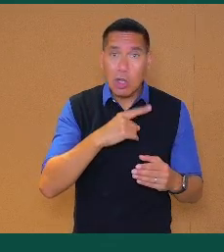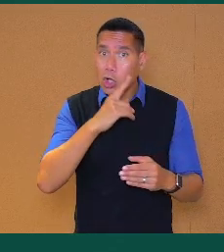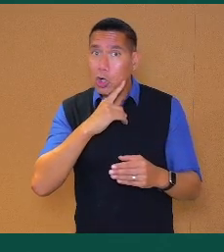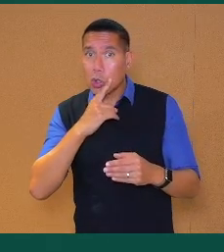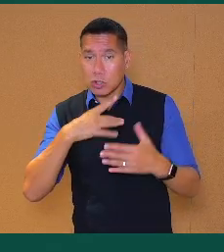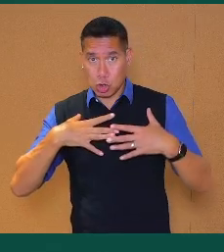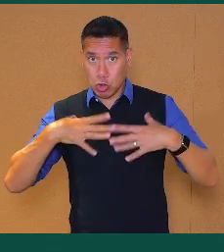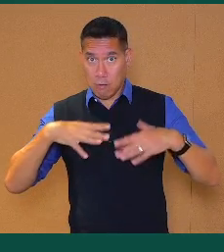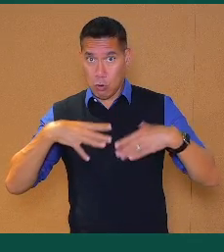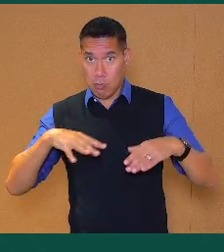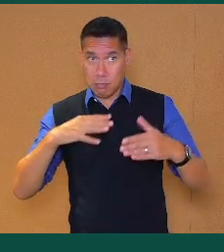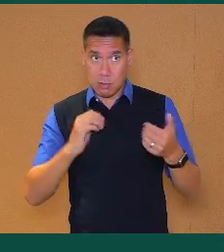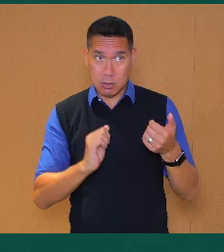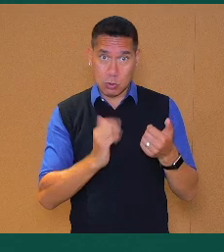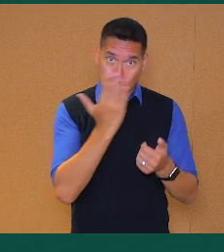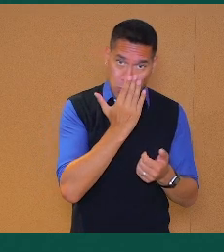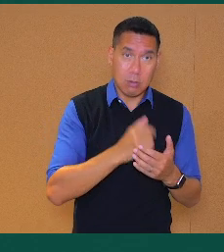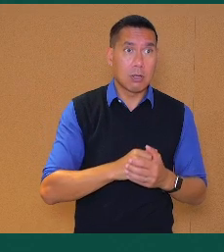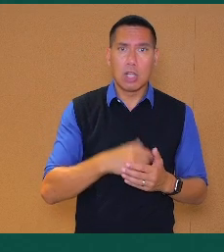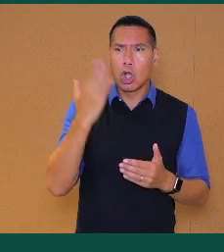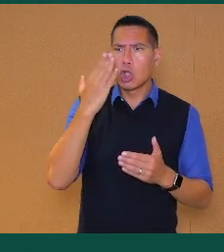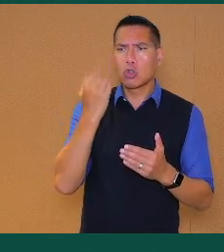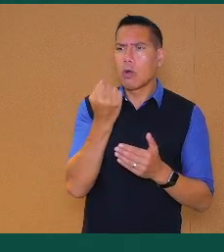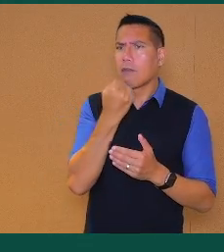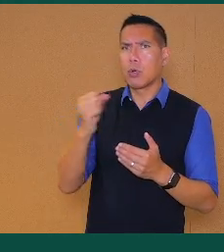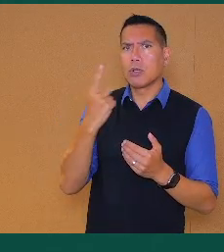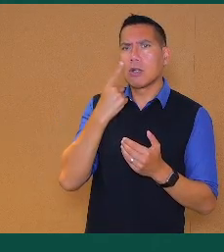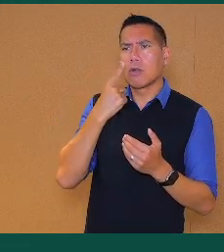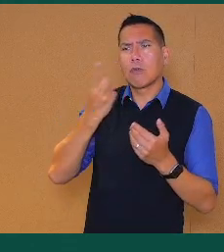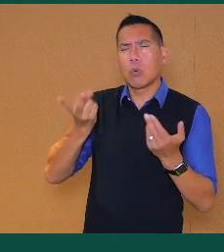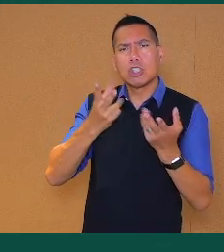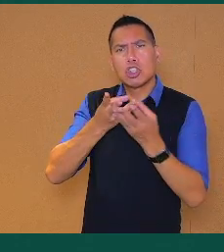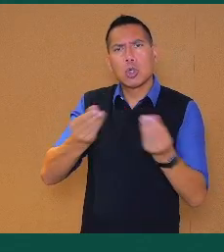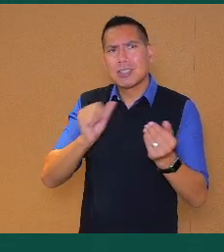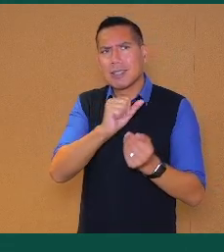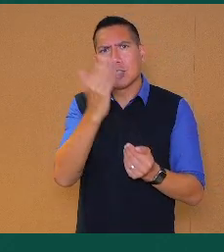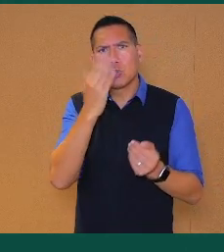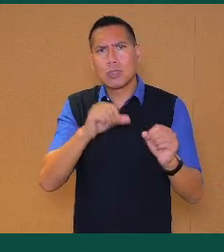and banning alcohol advertising during sporting events.